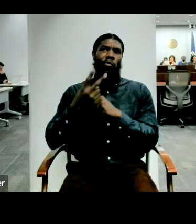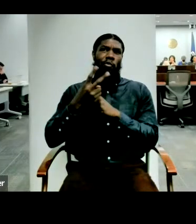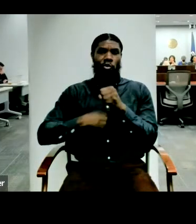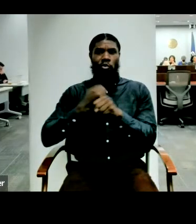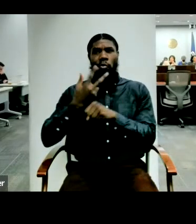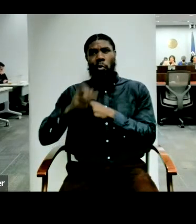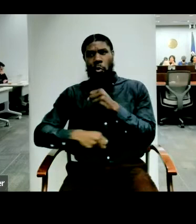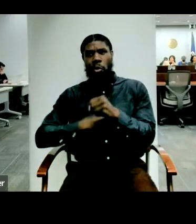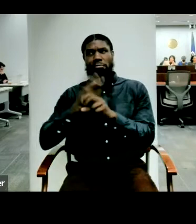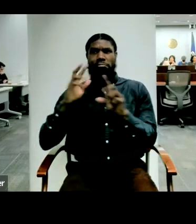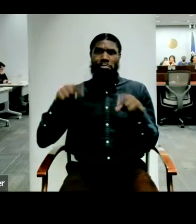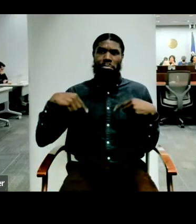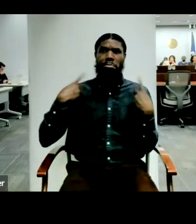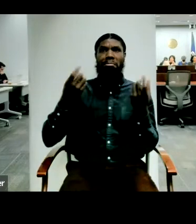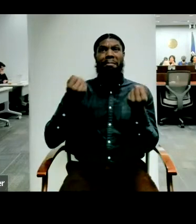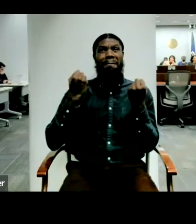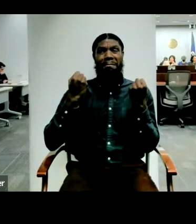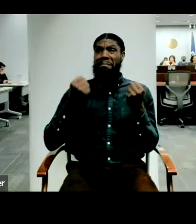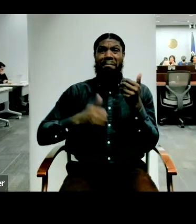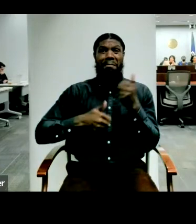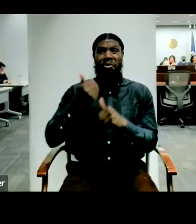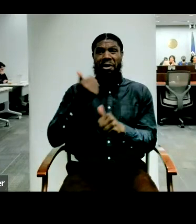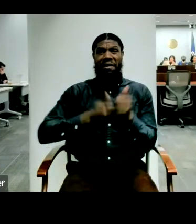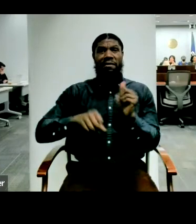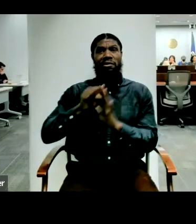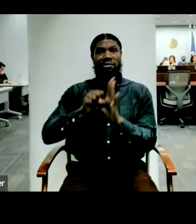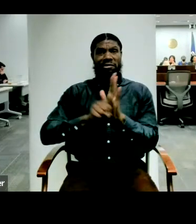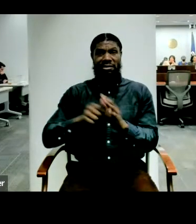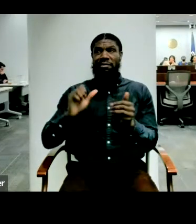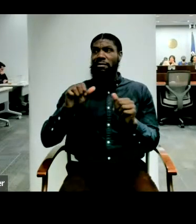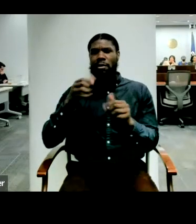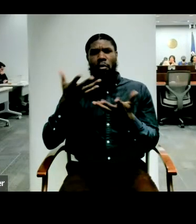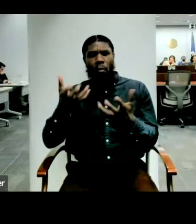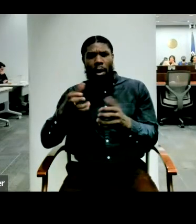starting to look at AI and creating Task Force in a lot of states to be able to look at this